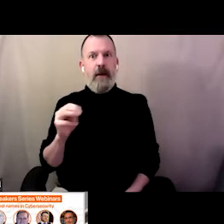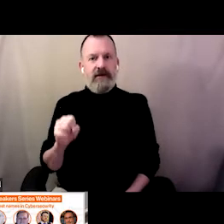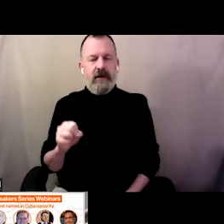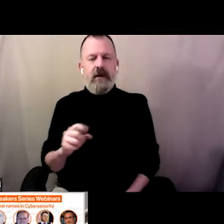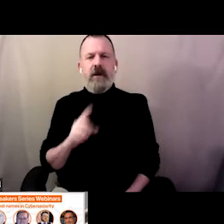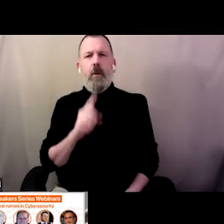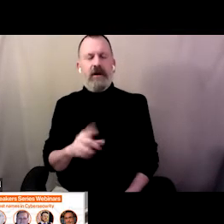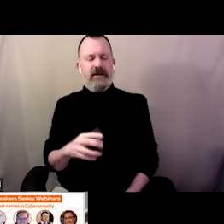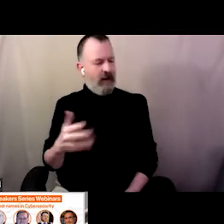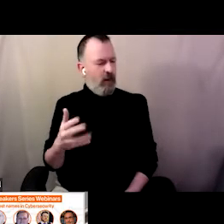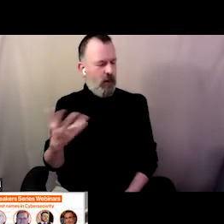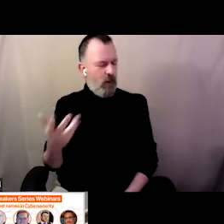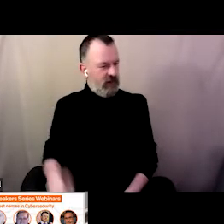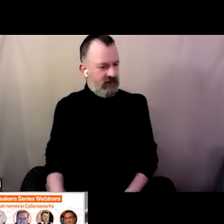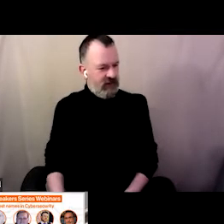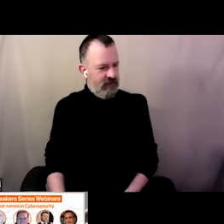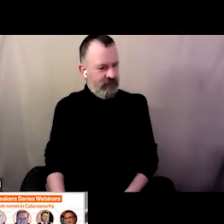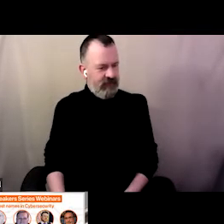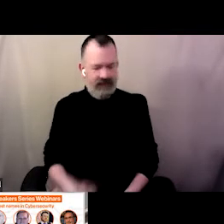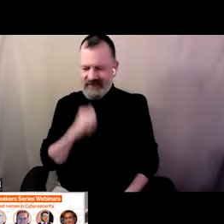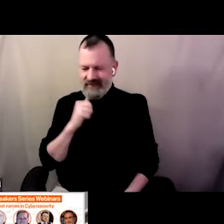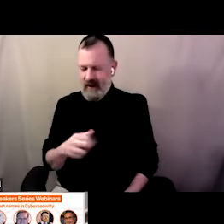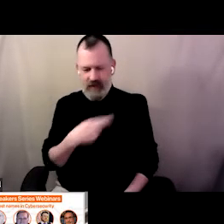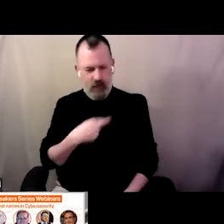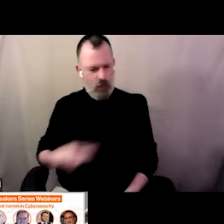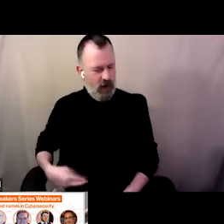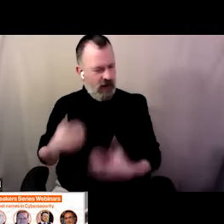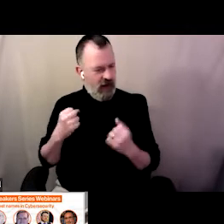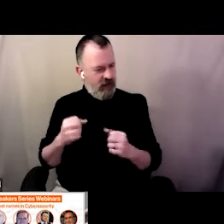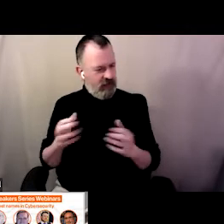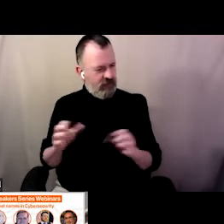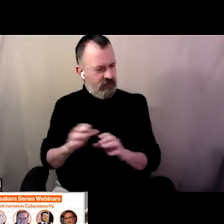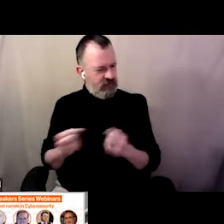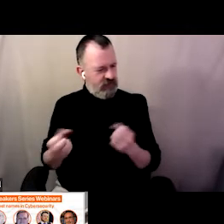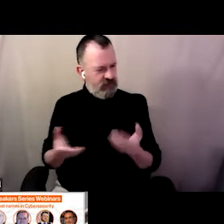CalebBarlow: What is it the it's not the royal health service, but that the health service in the UK. I can't remember what it's called. Right.